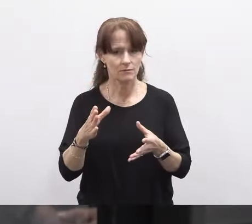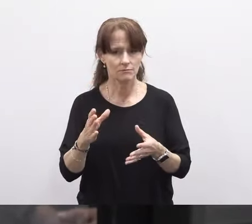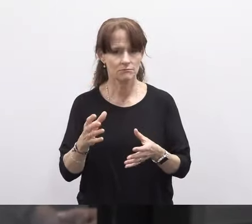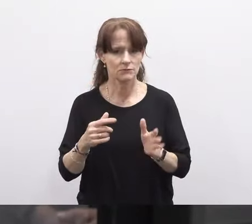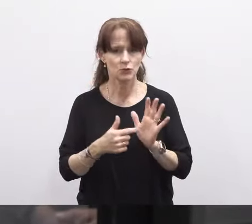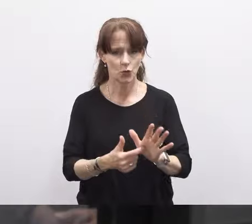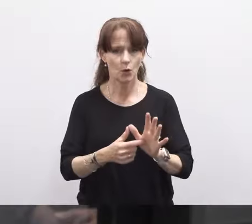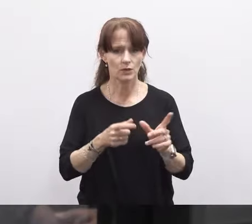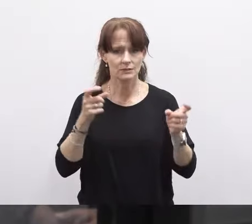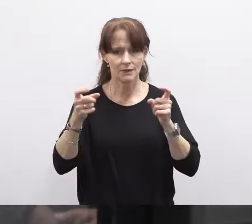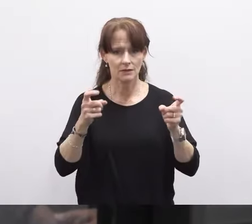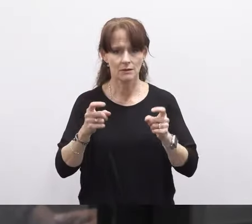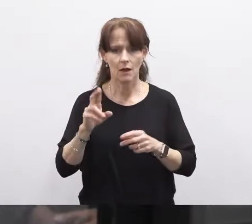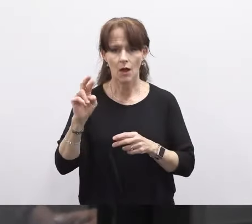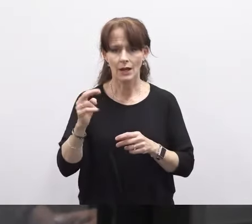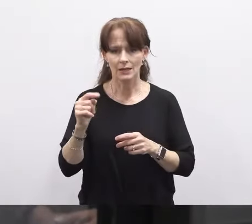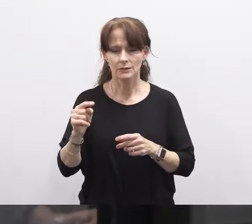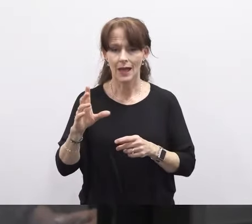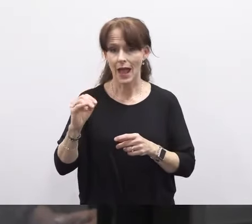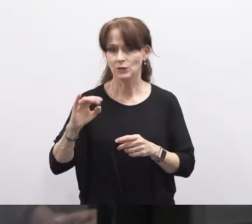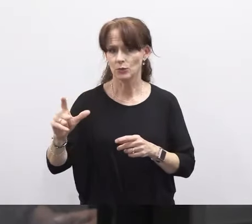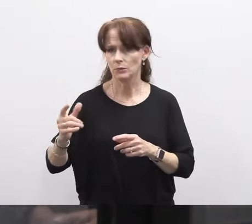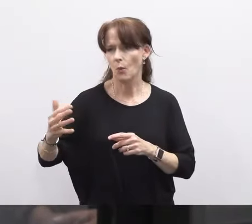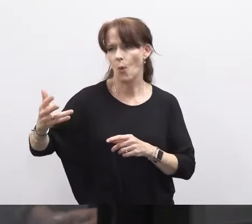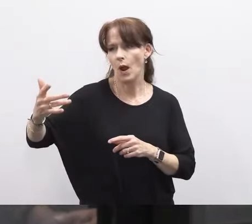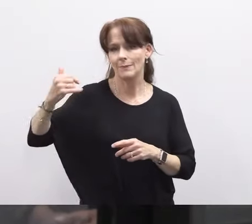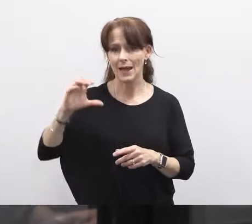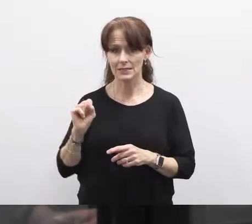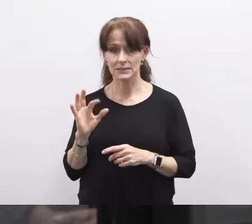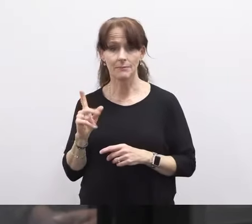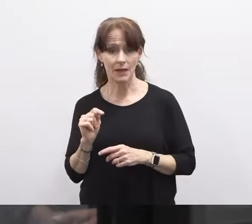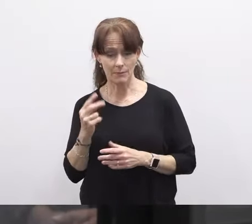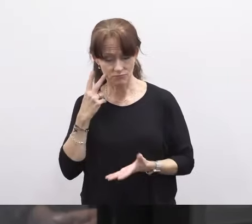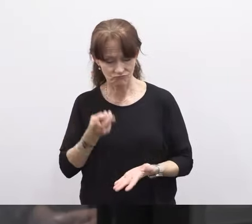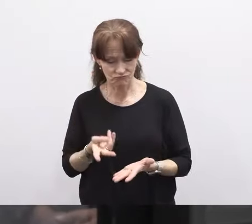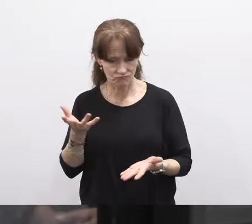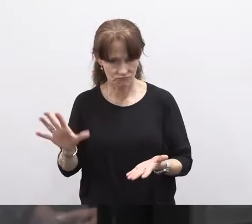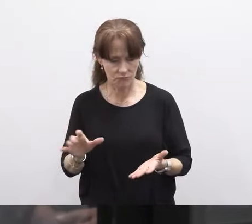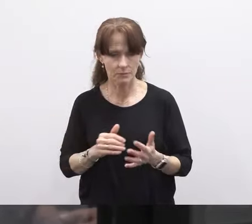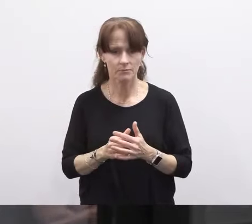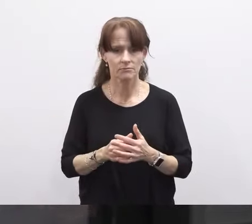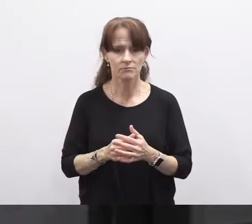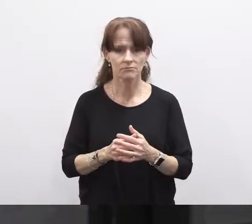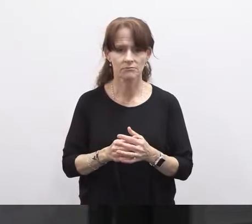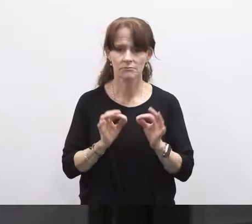in your unaudited actuals way back in September. So that's a credit to your fiscal team.